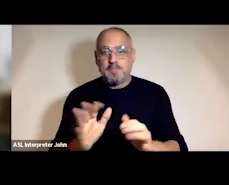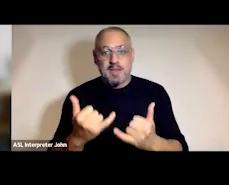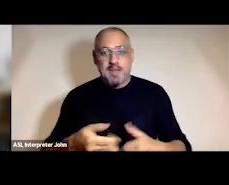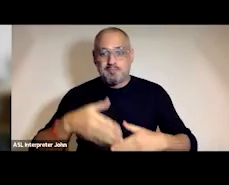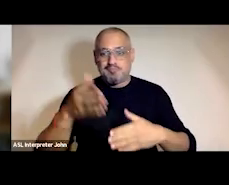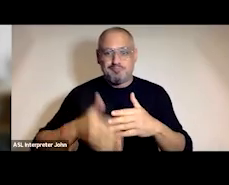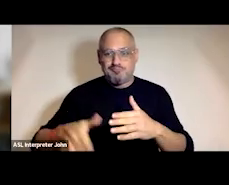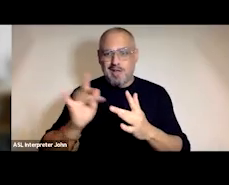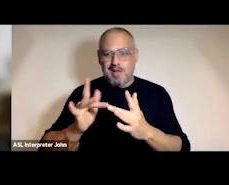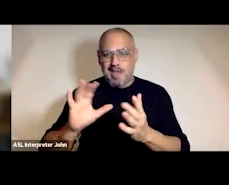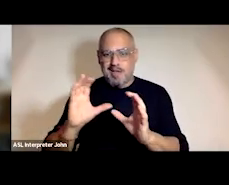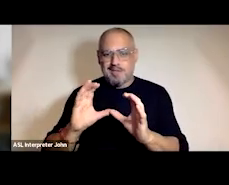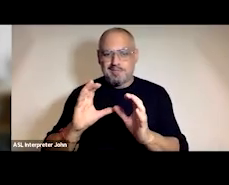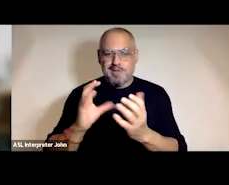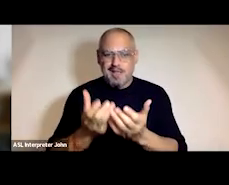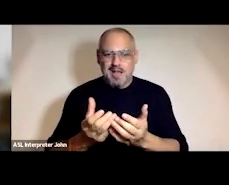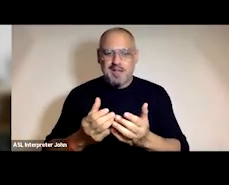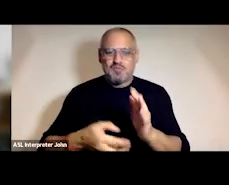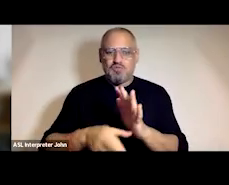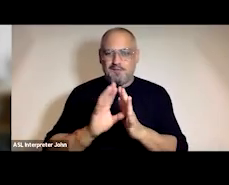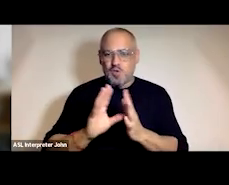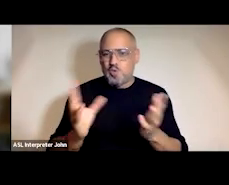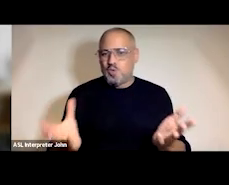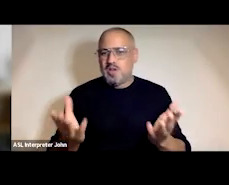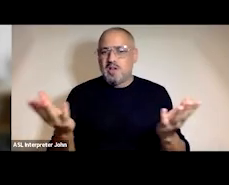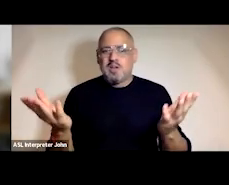the online course review session, what are your expectations?